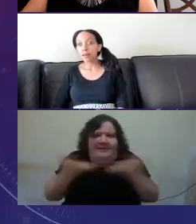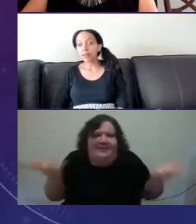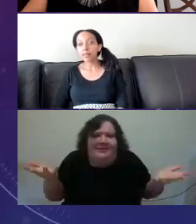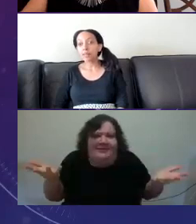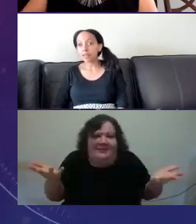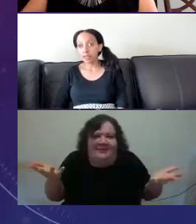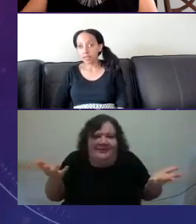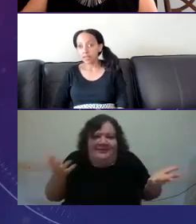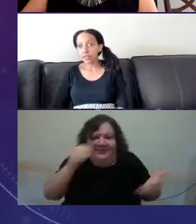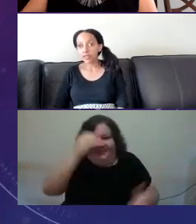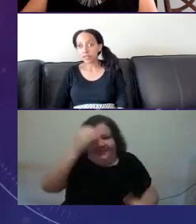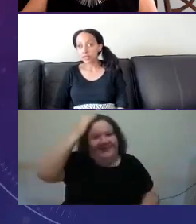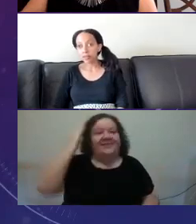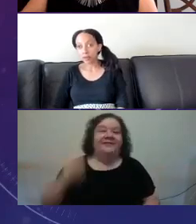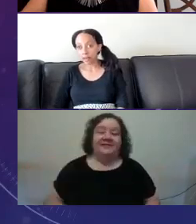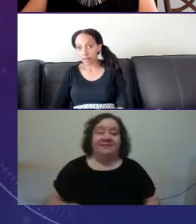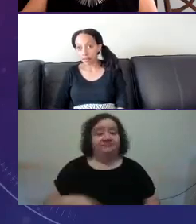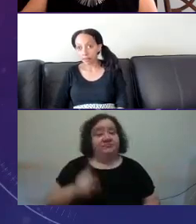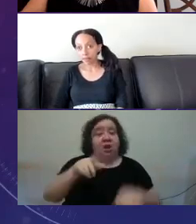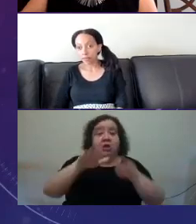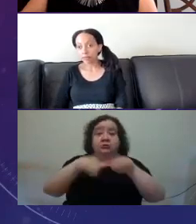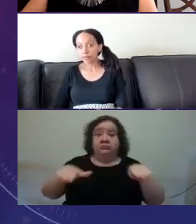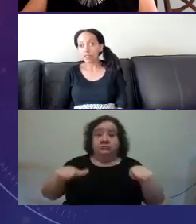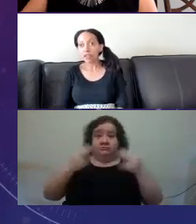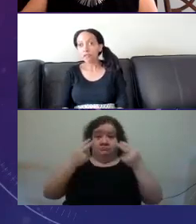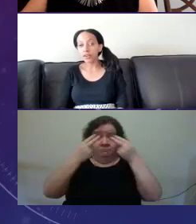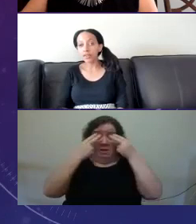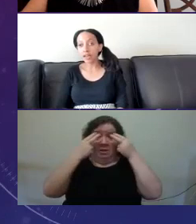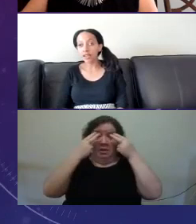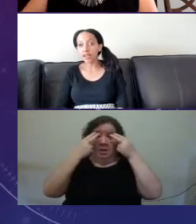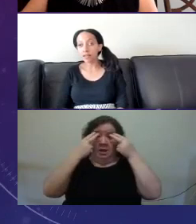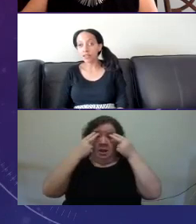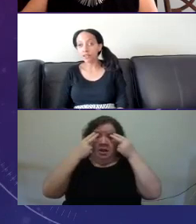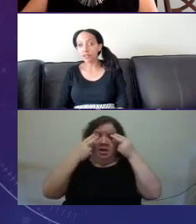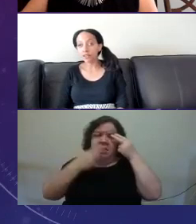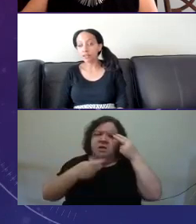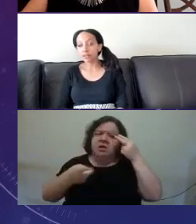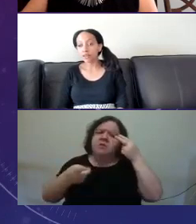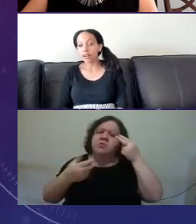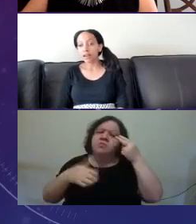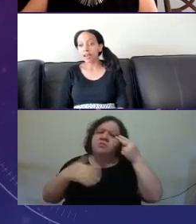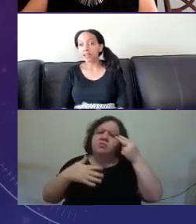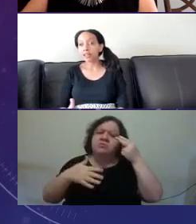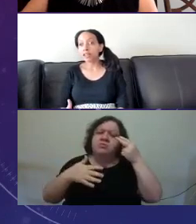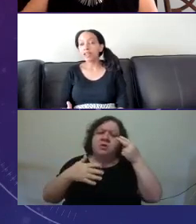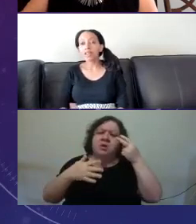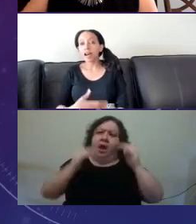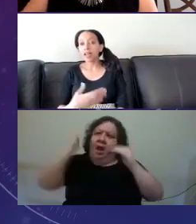need to learn Braille for a sighted individual it's it's kind of like